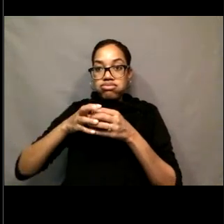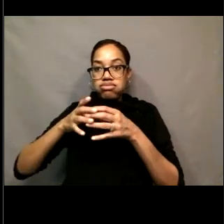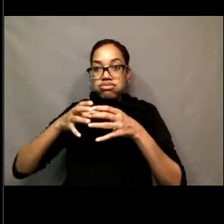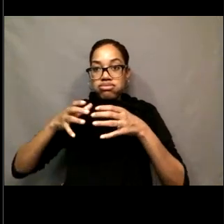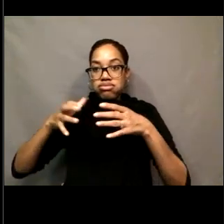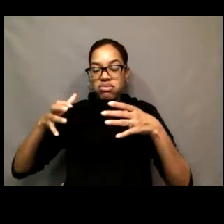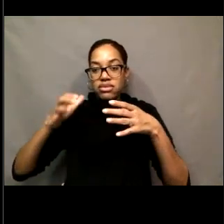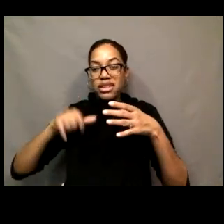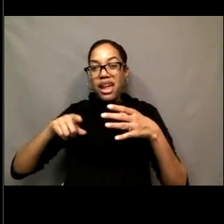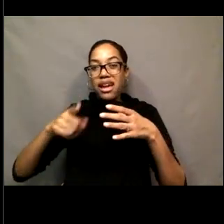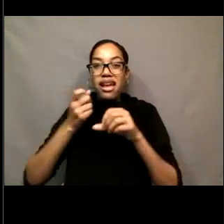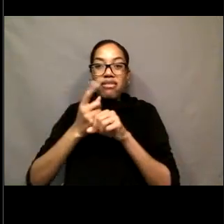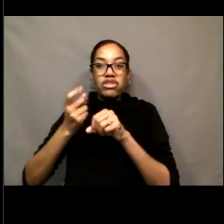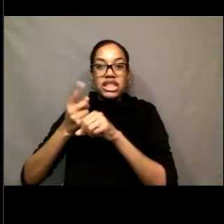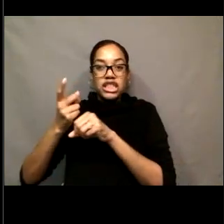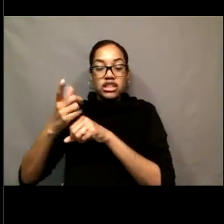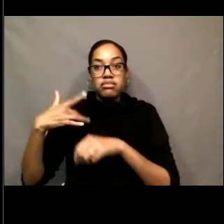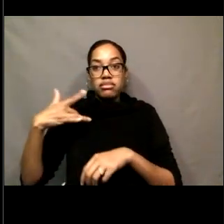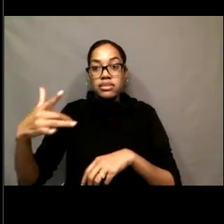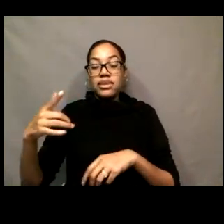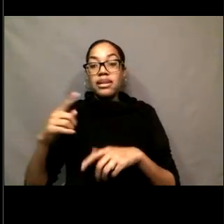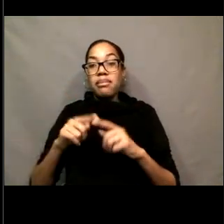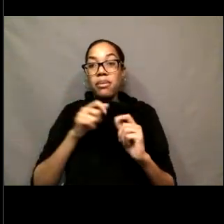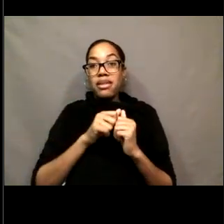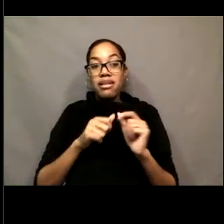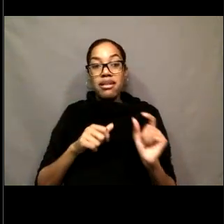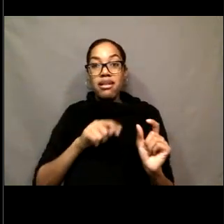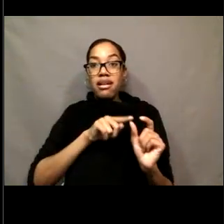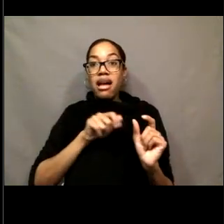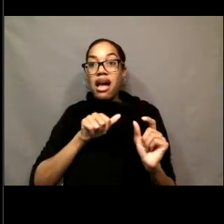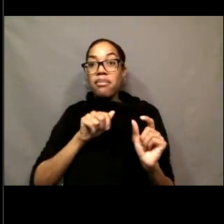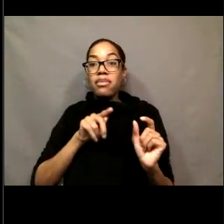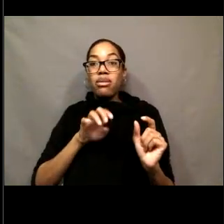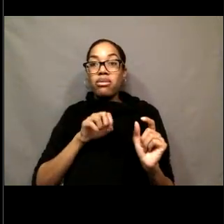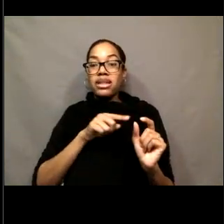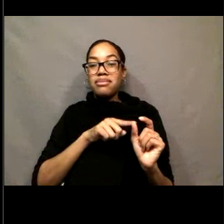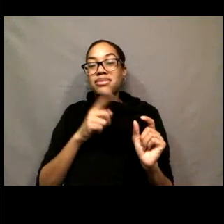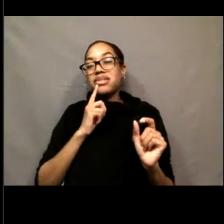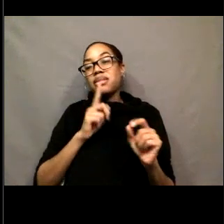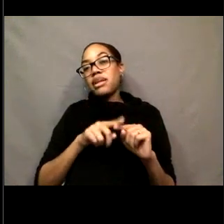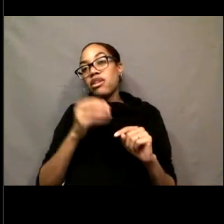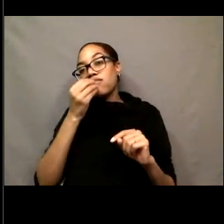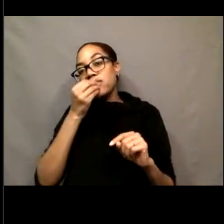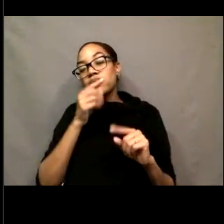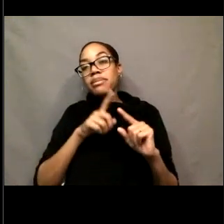with abalone it really depends on how much food and the temperature. And they can go through periods of time